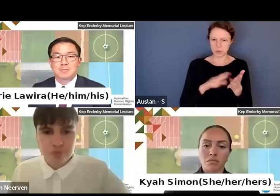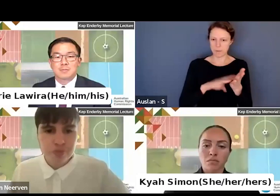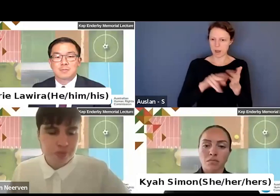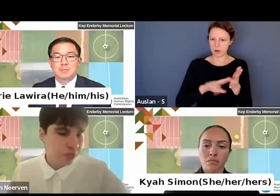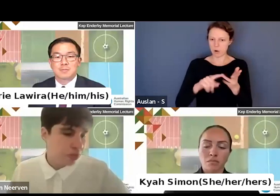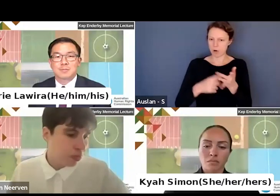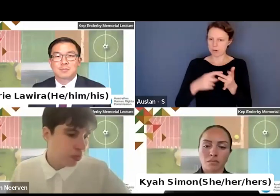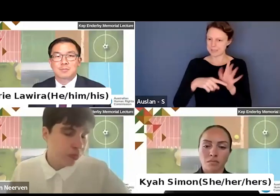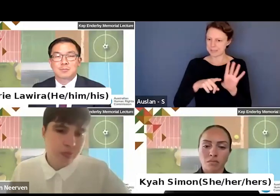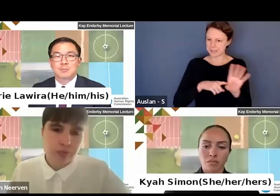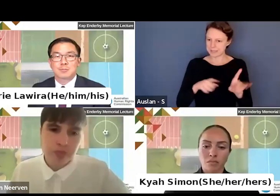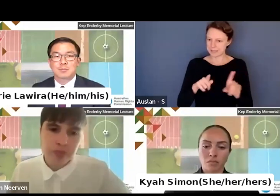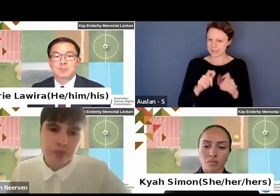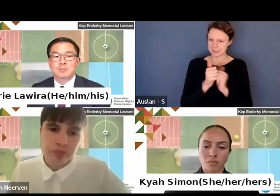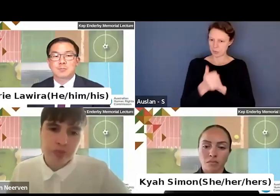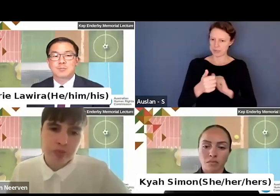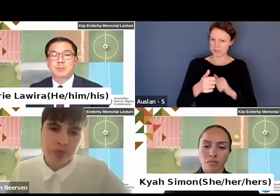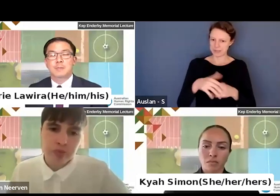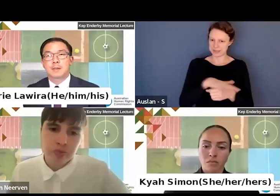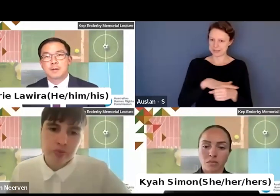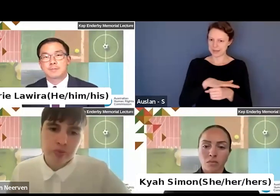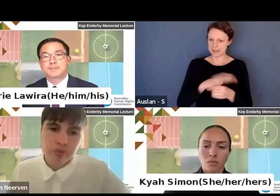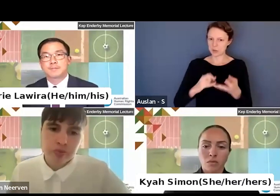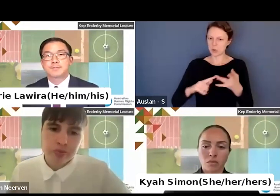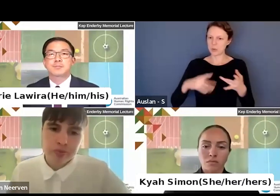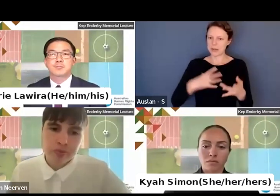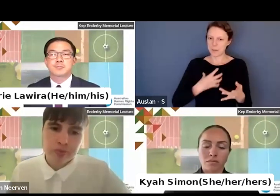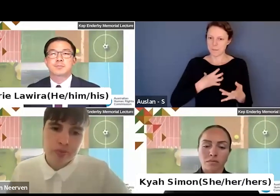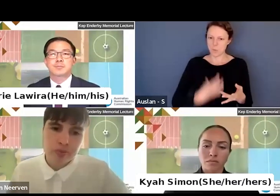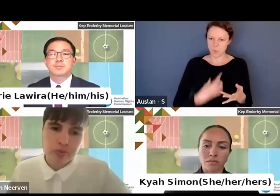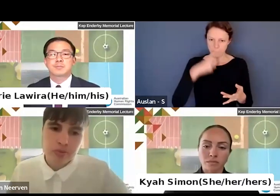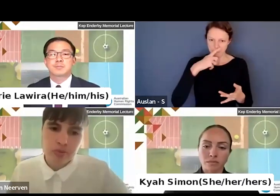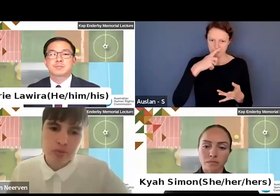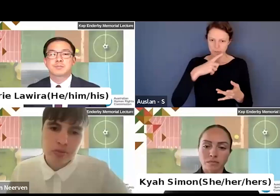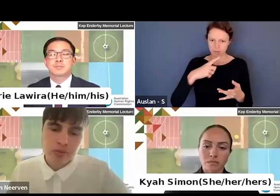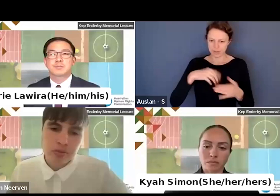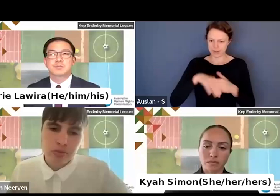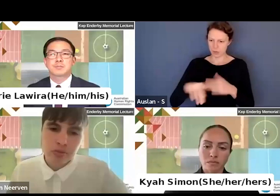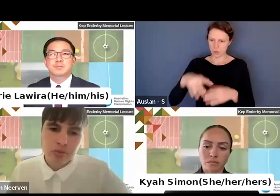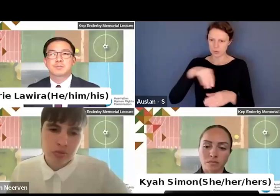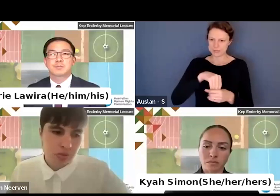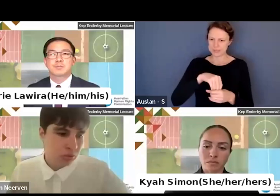So I think the real issue is we need to have more people in leadership positions. I'm working from within to change those structures.